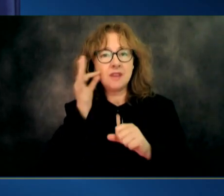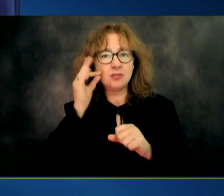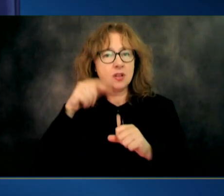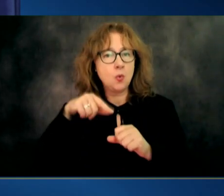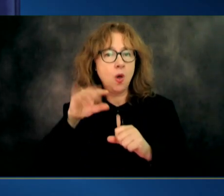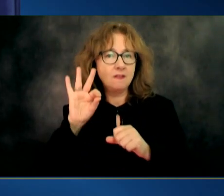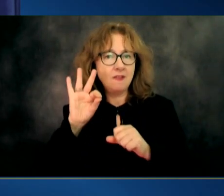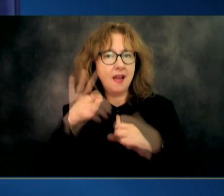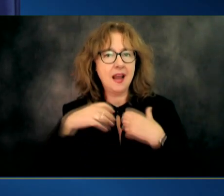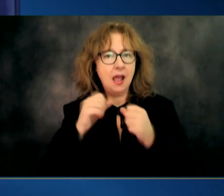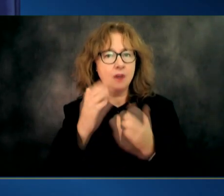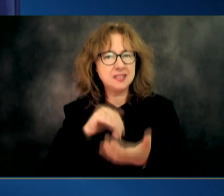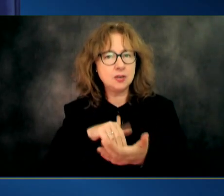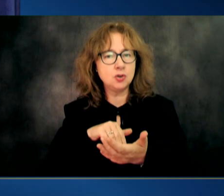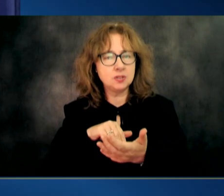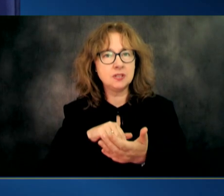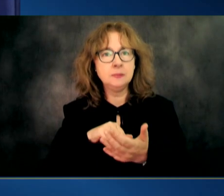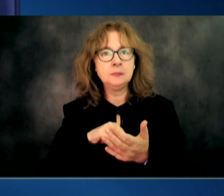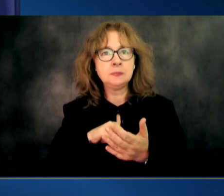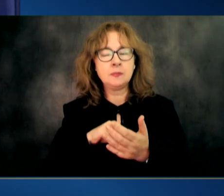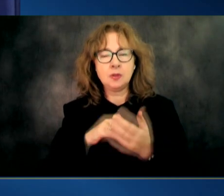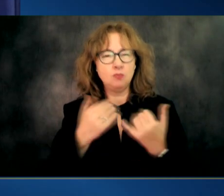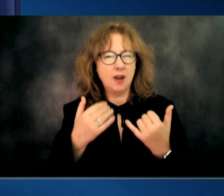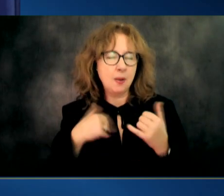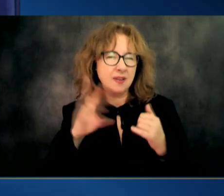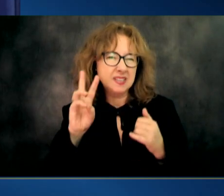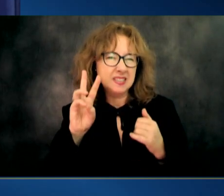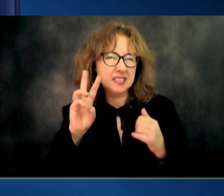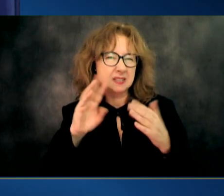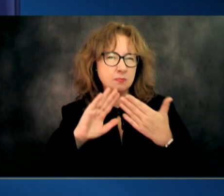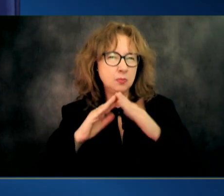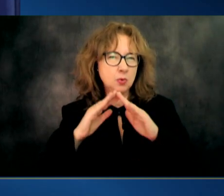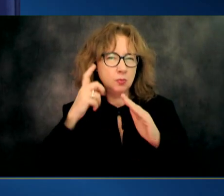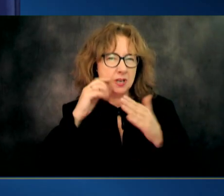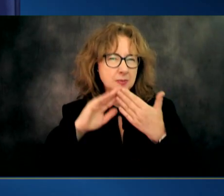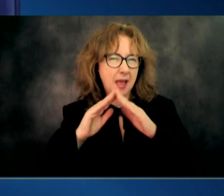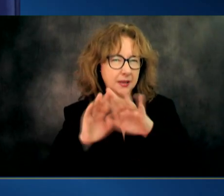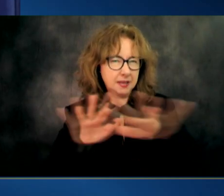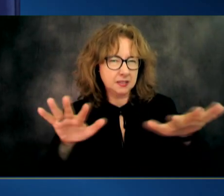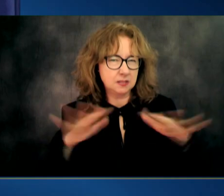piloting in six municipalities currently. But making sure that our federally qualified